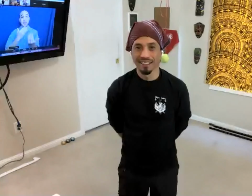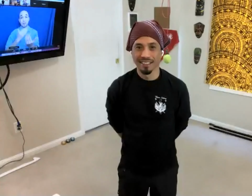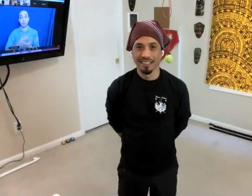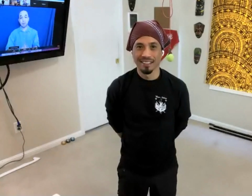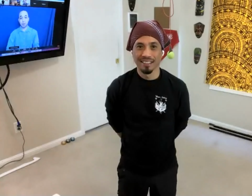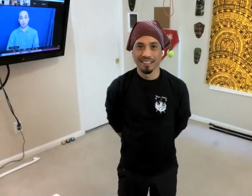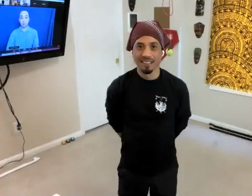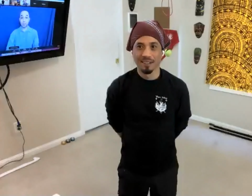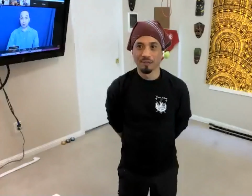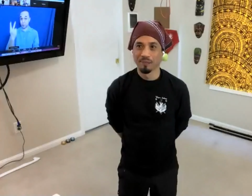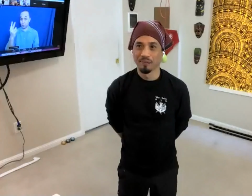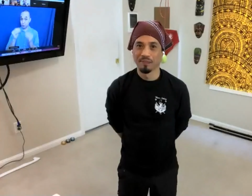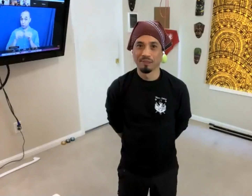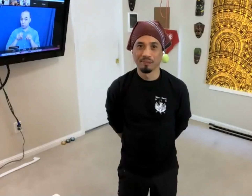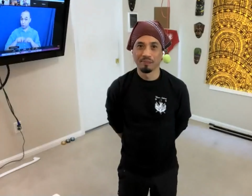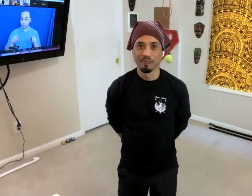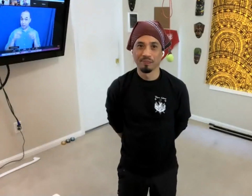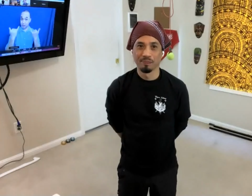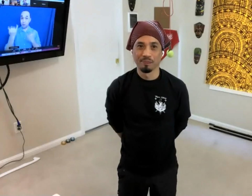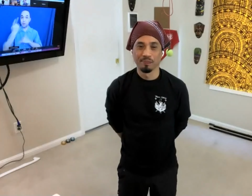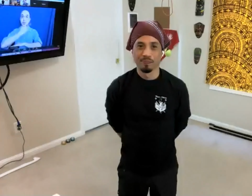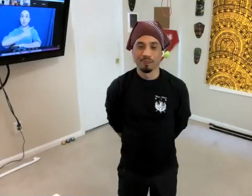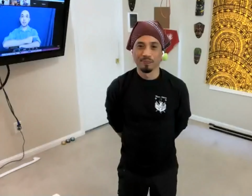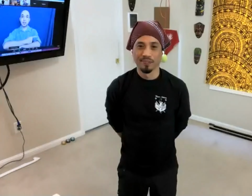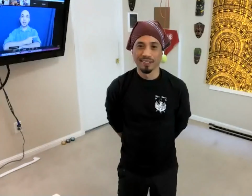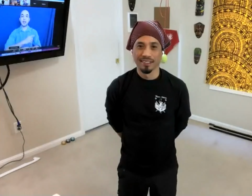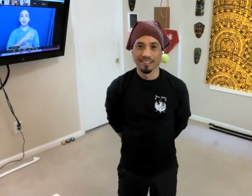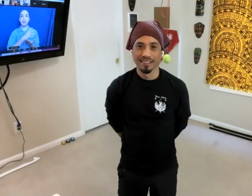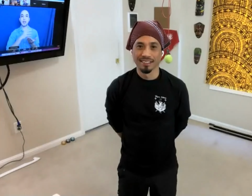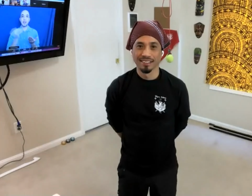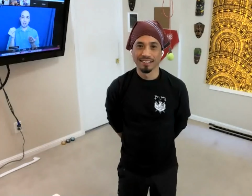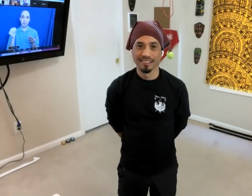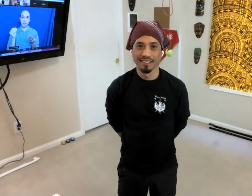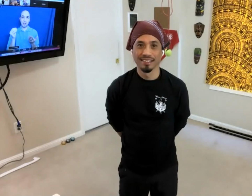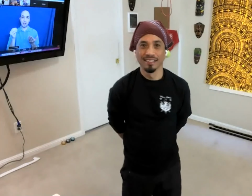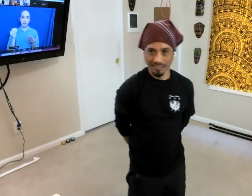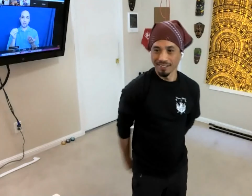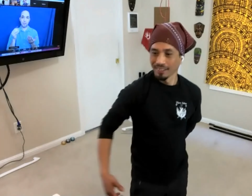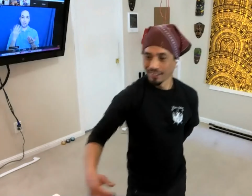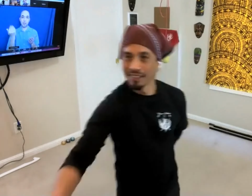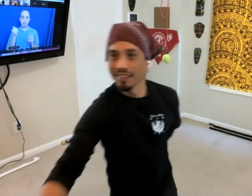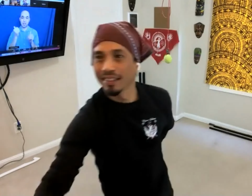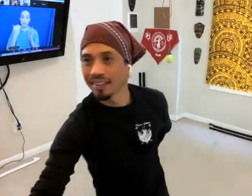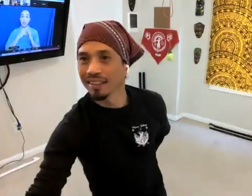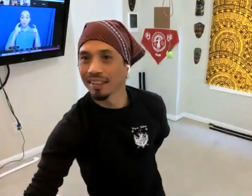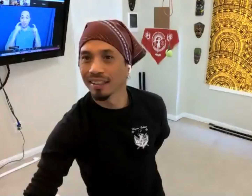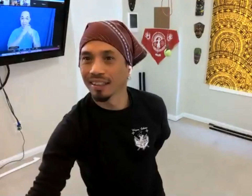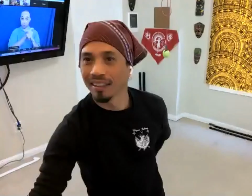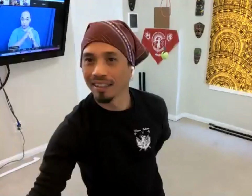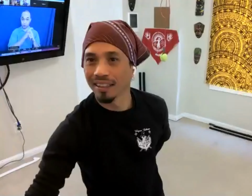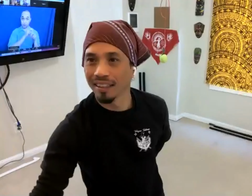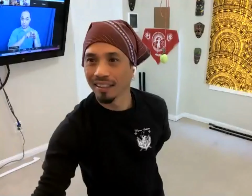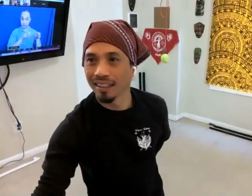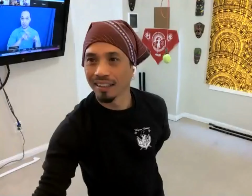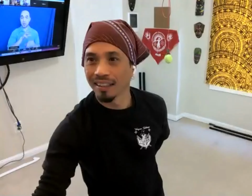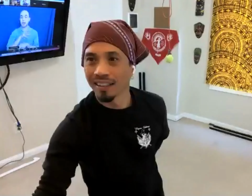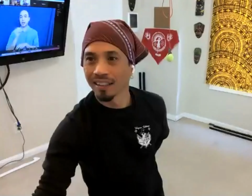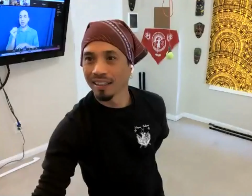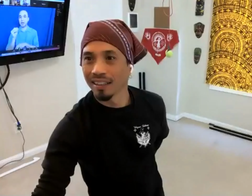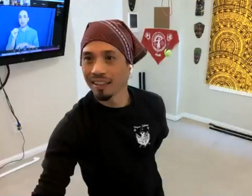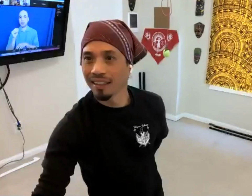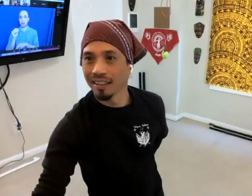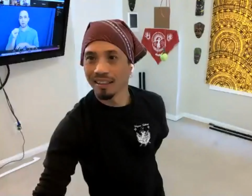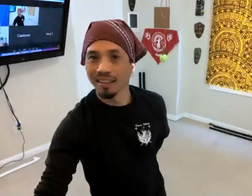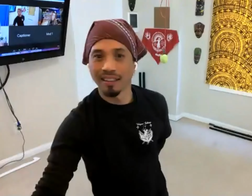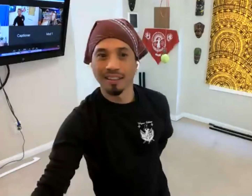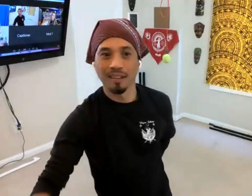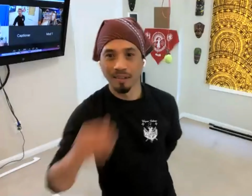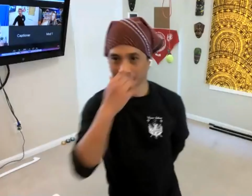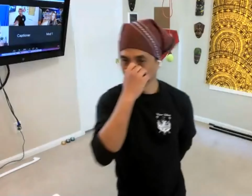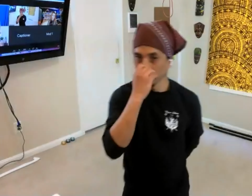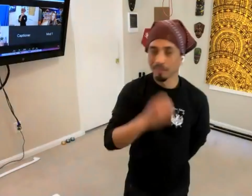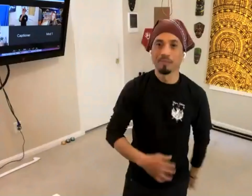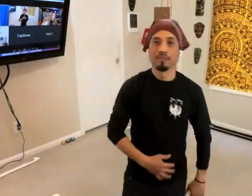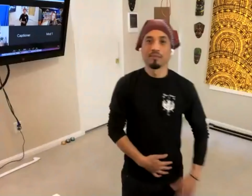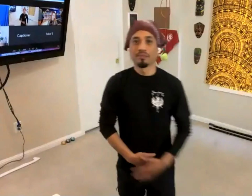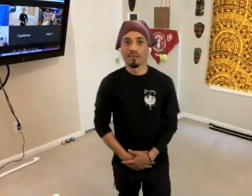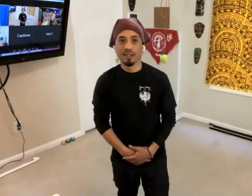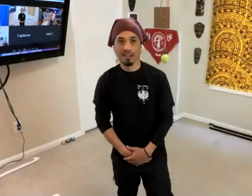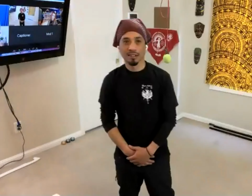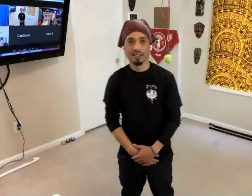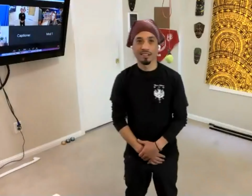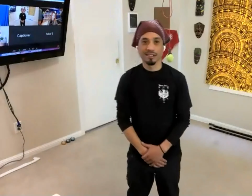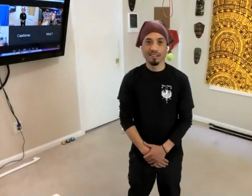THERE ARE OTHER PANELS TODAY. THE PUZZLE MAKING PANELS AND